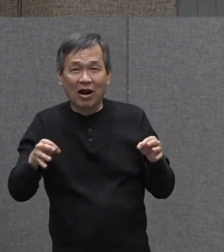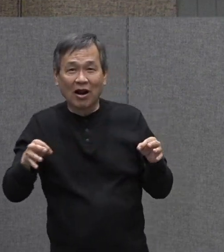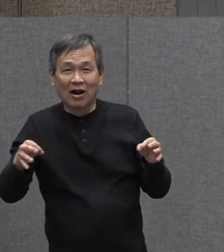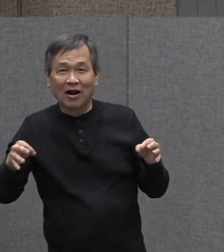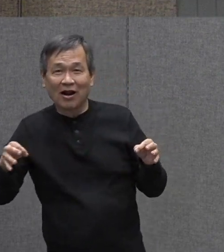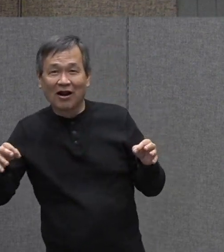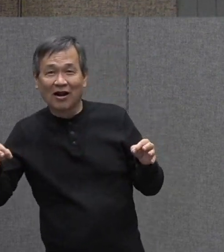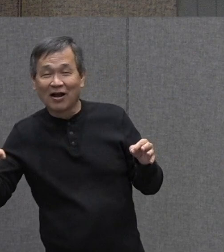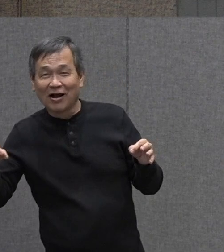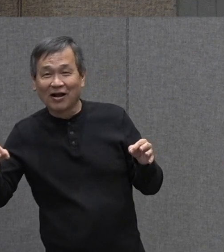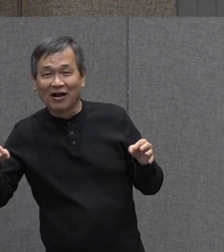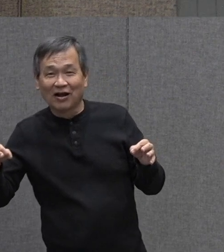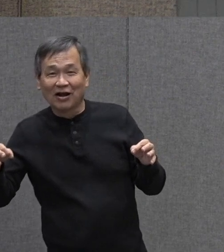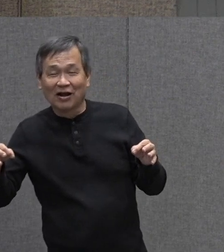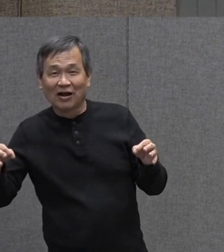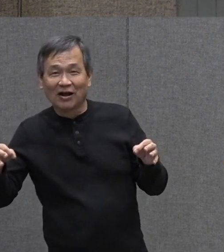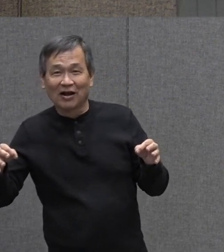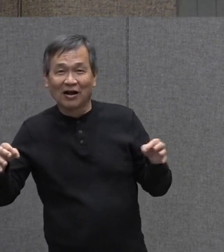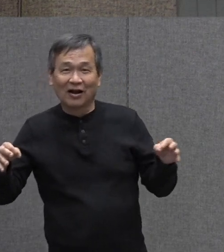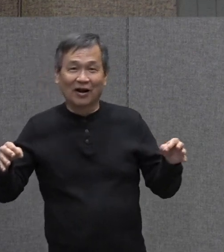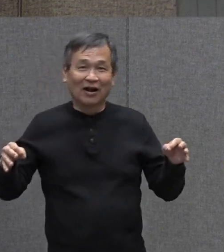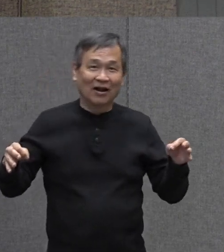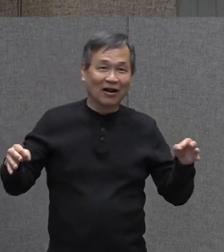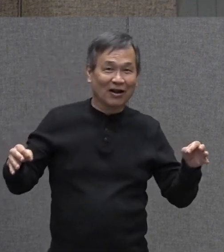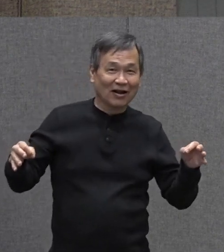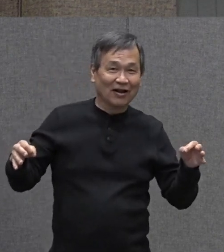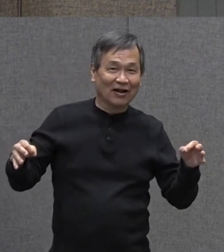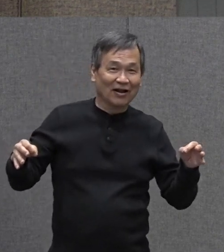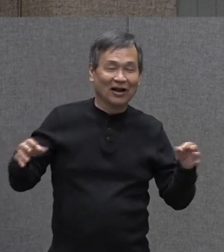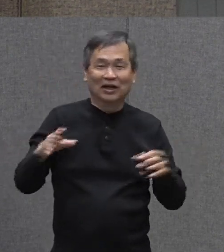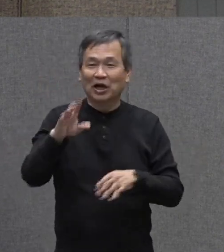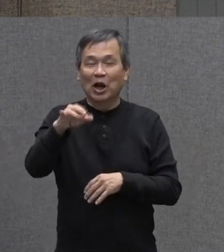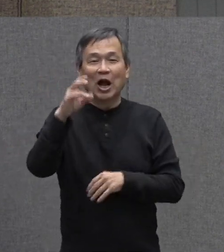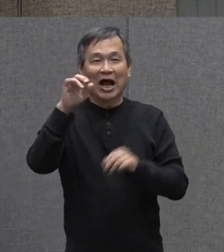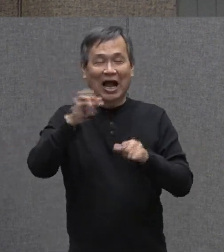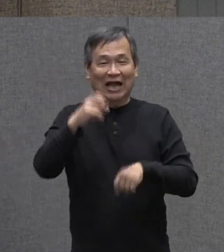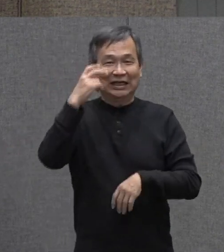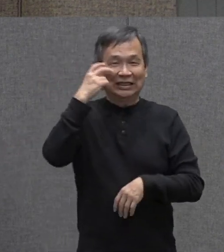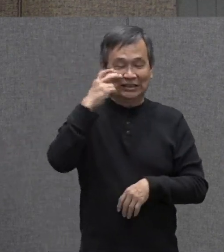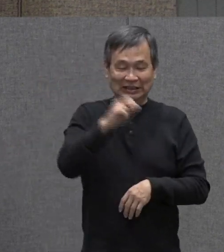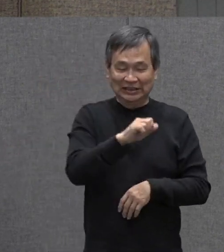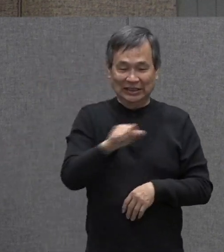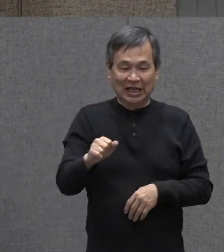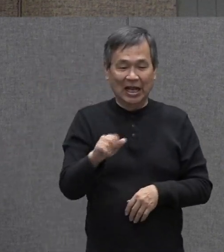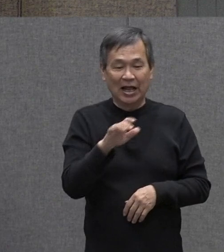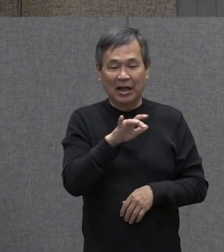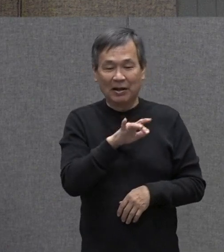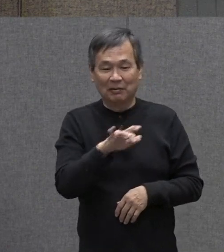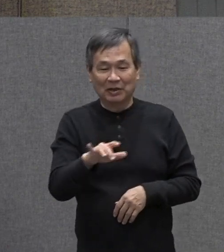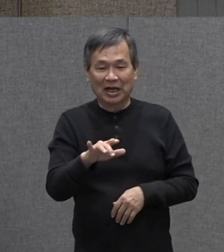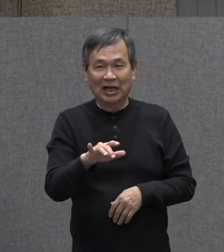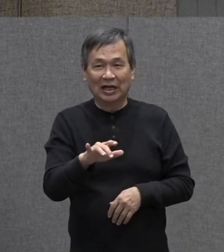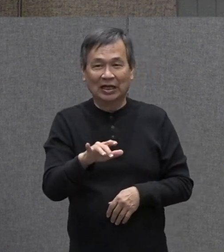I'm gonna start with this one. I can see a, blank, blank, period.